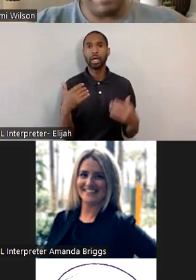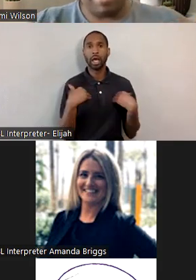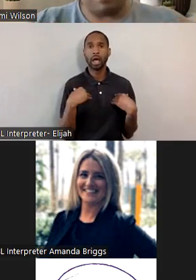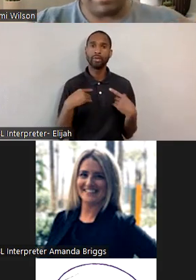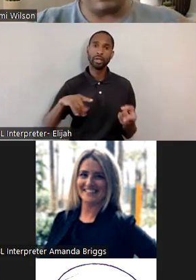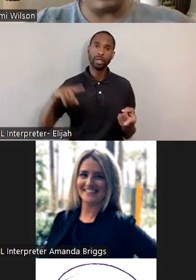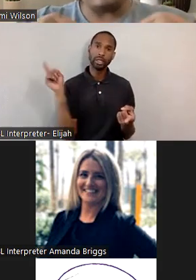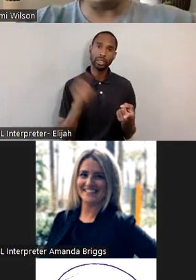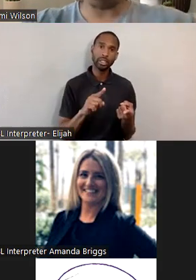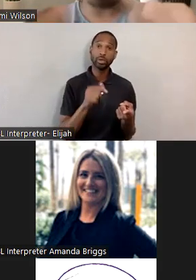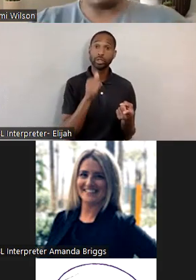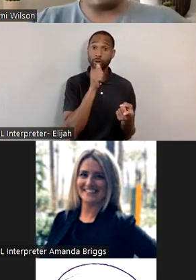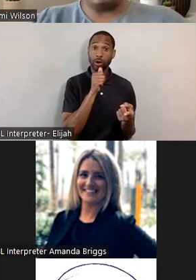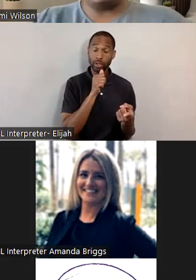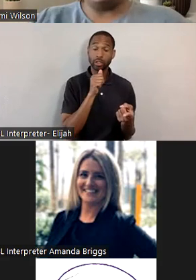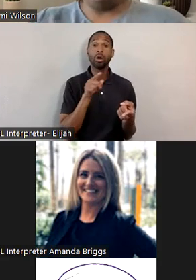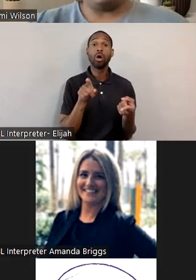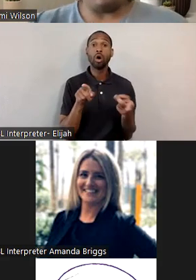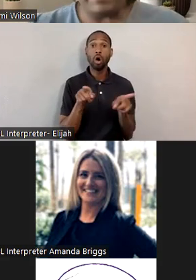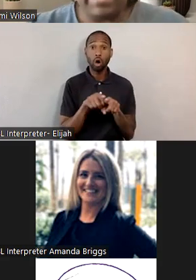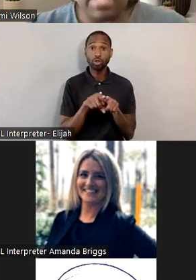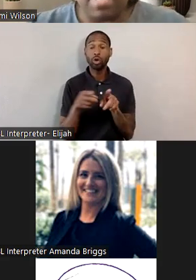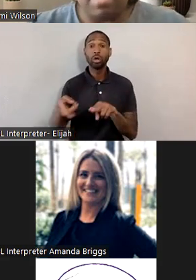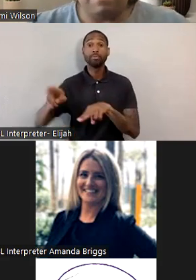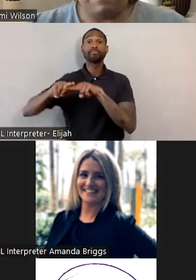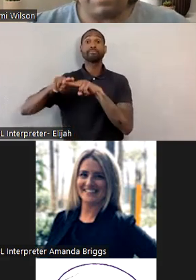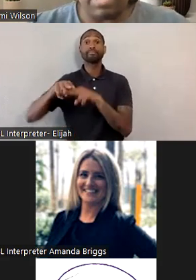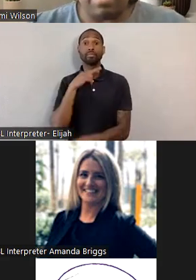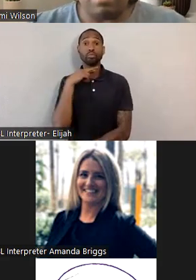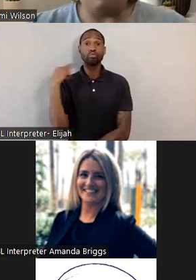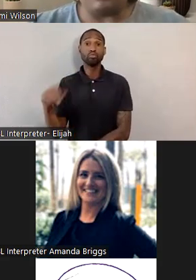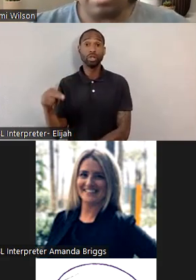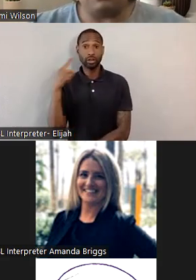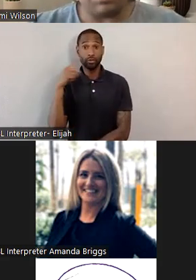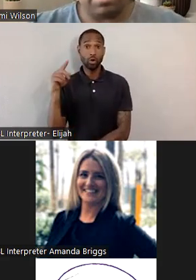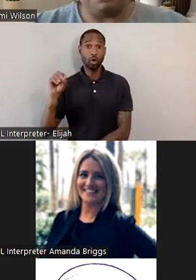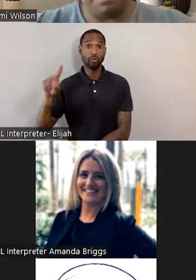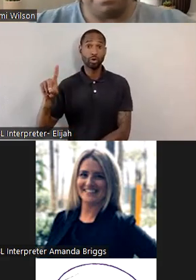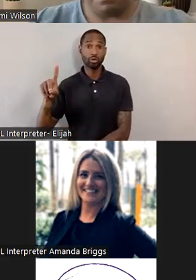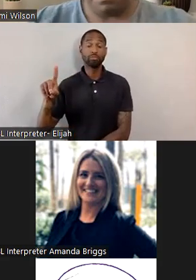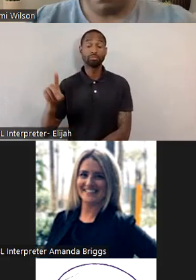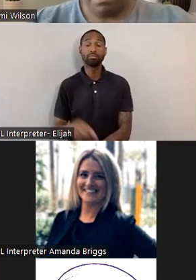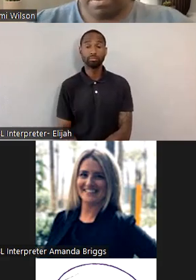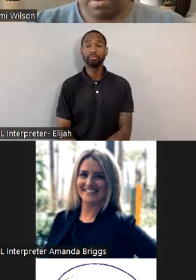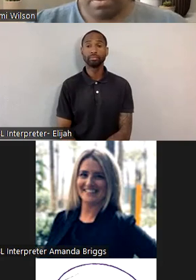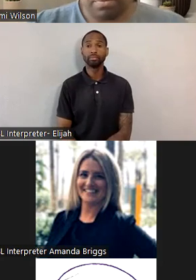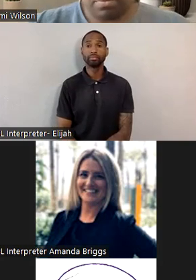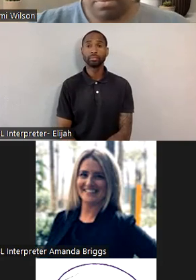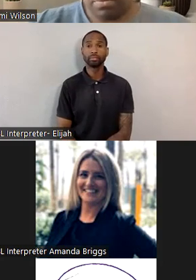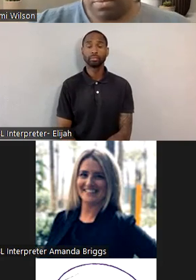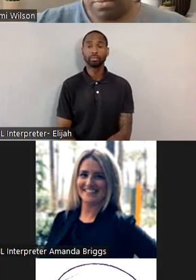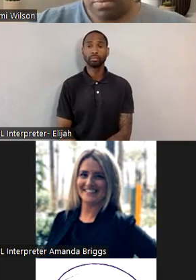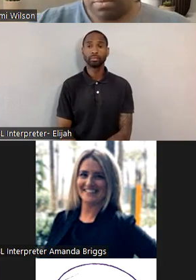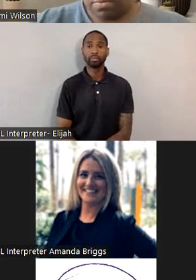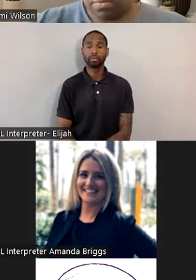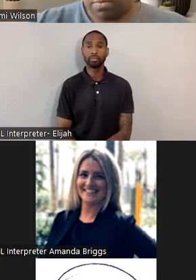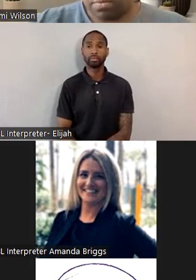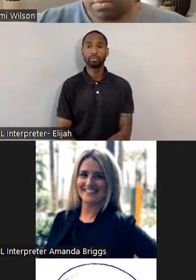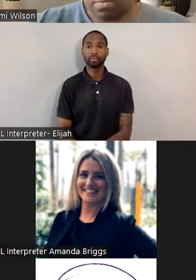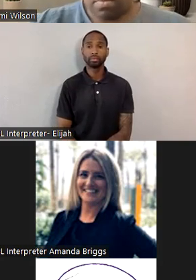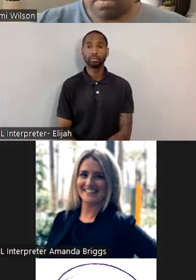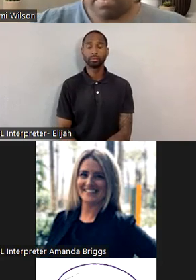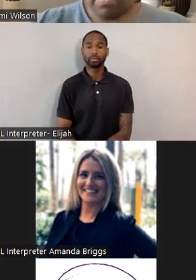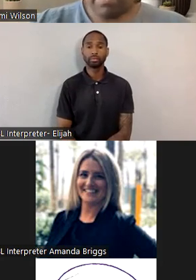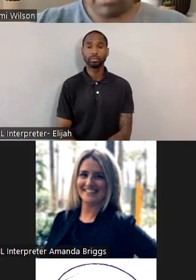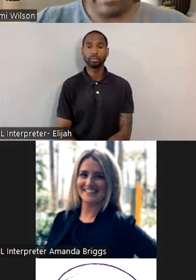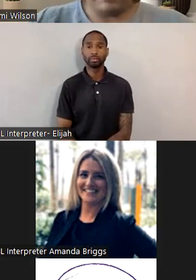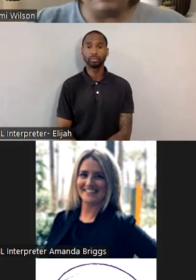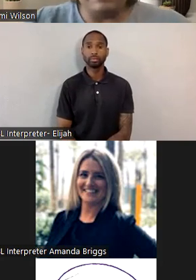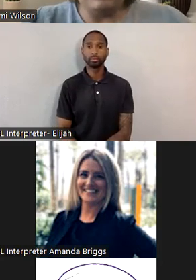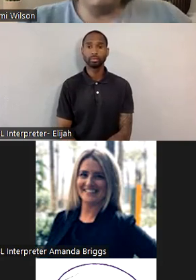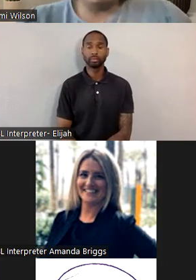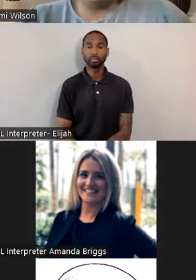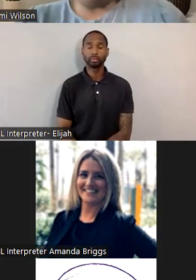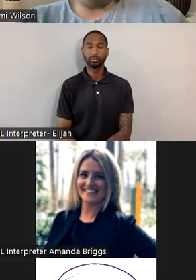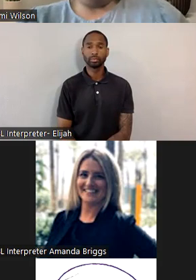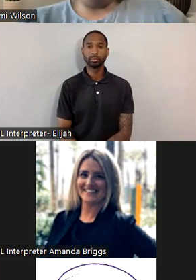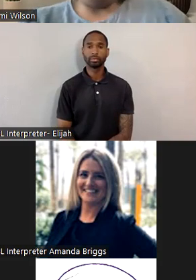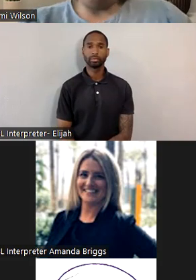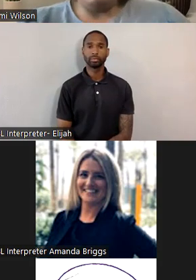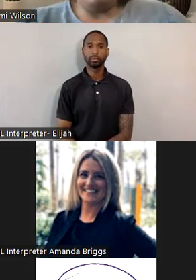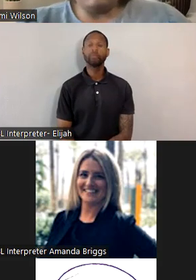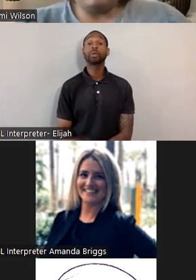tolerance and increase risk of overdose. Okay. And then people living with